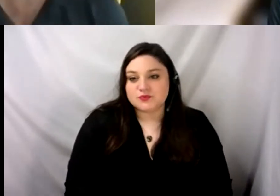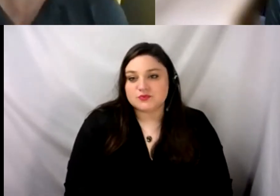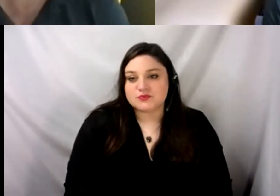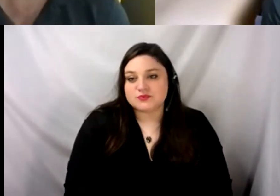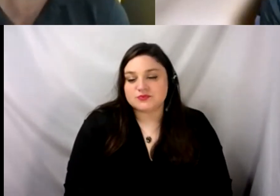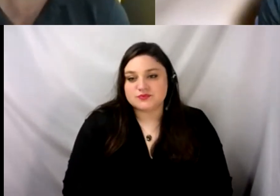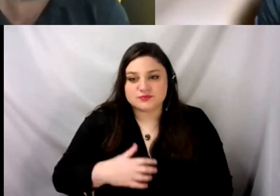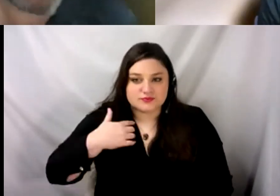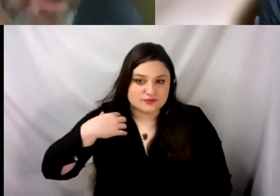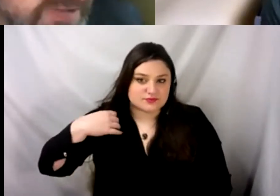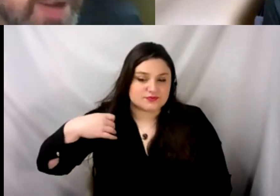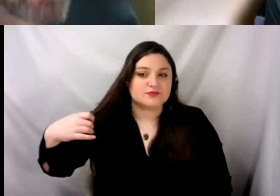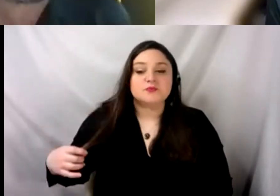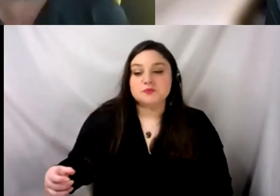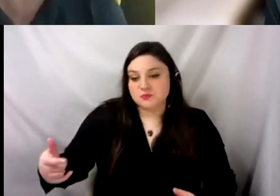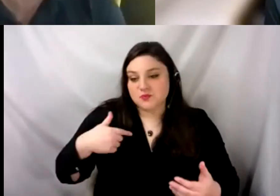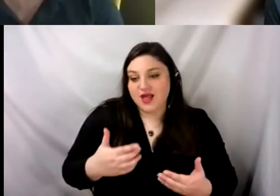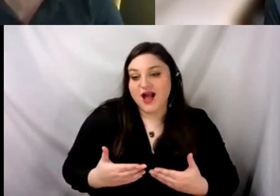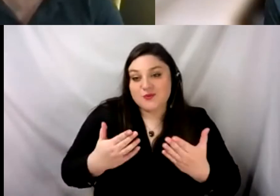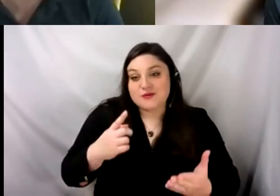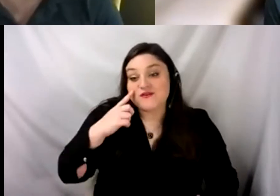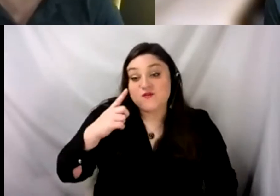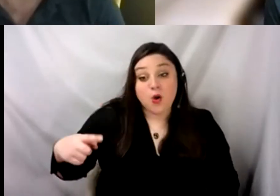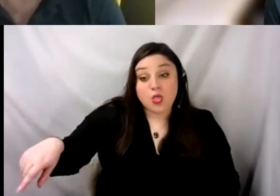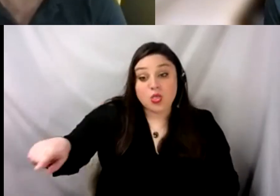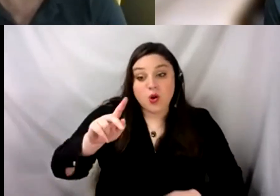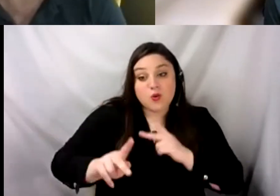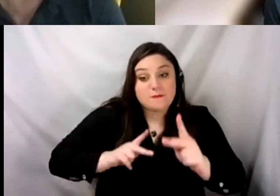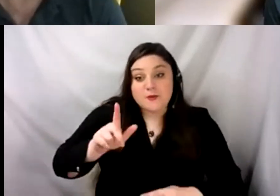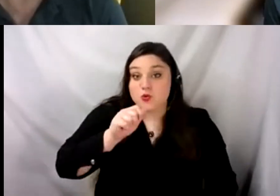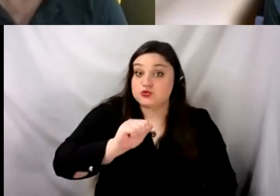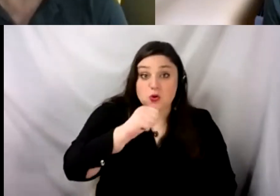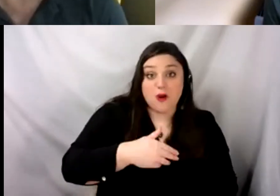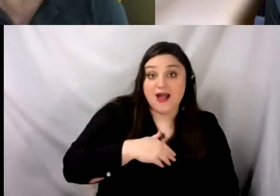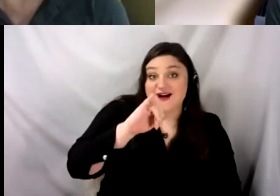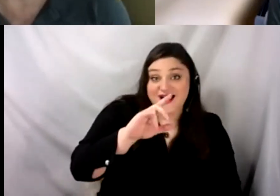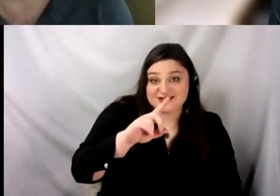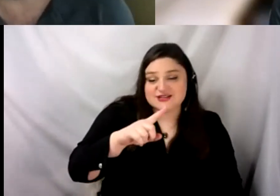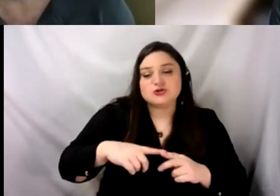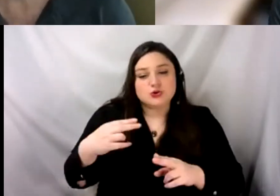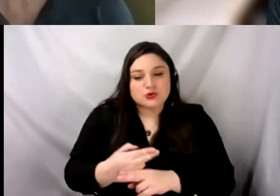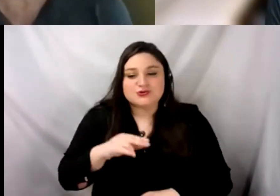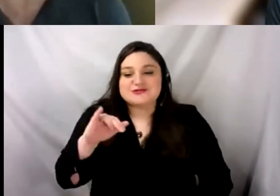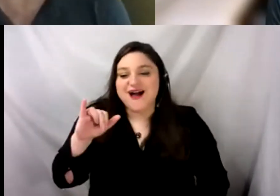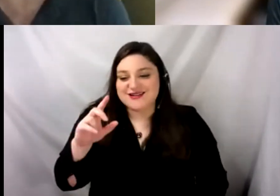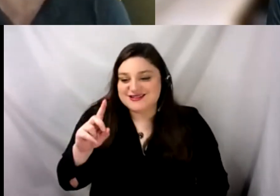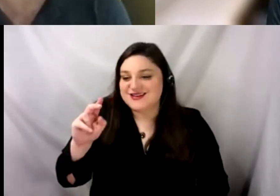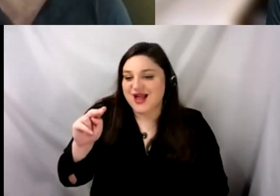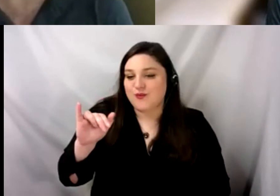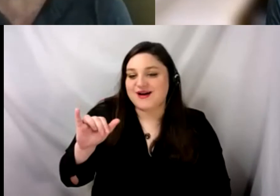folks they don't have an ID to use ID NYC which is externally helpful. But yes. CANDACE: Okay. And I